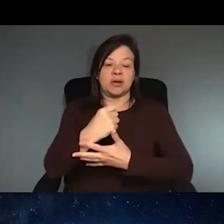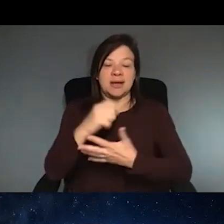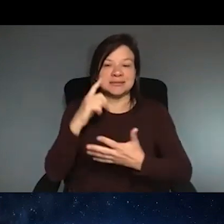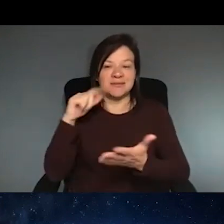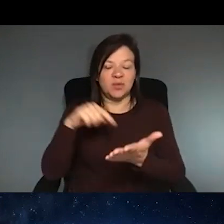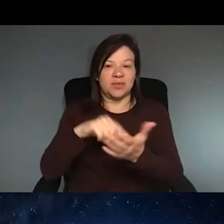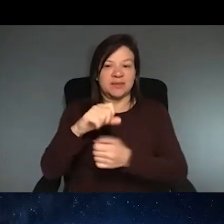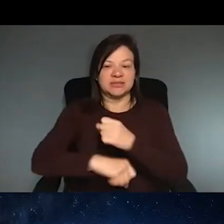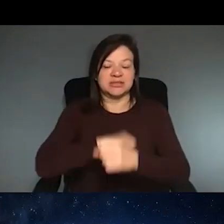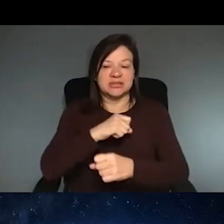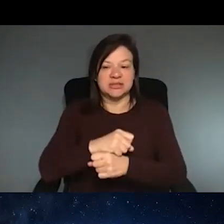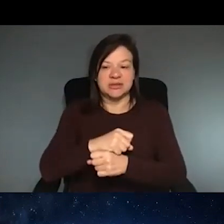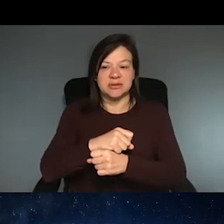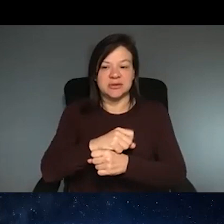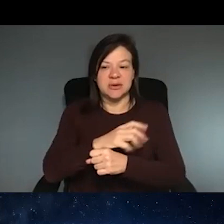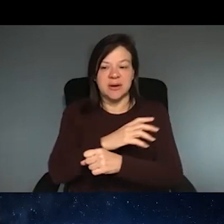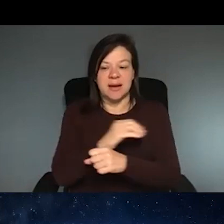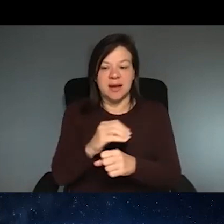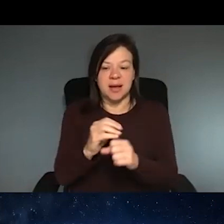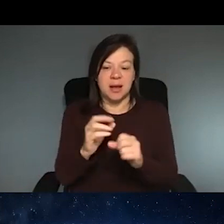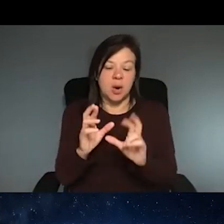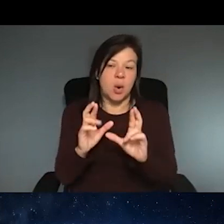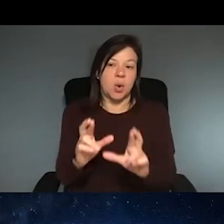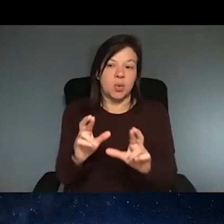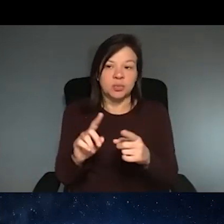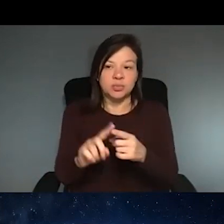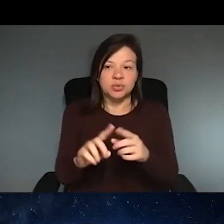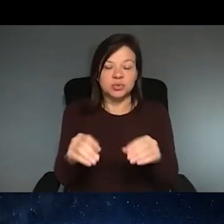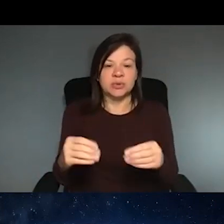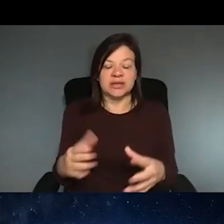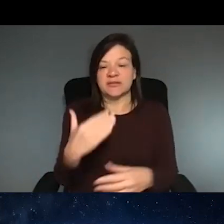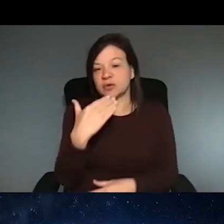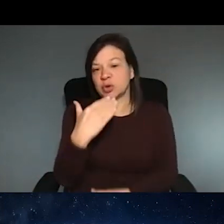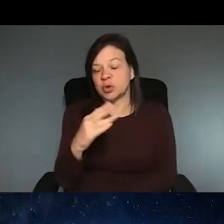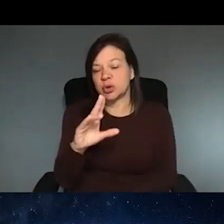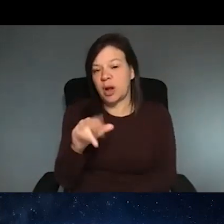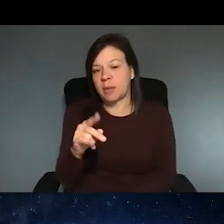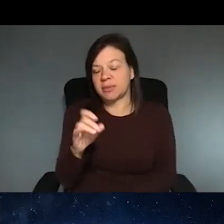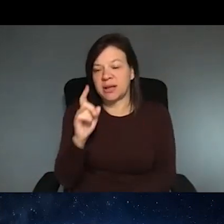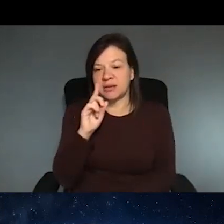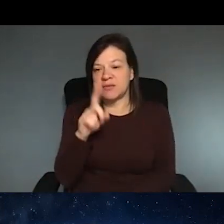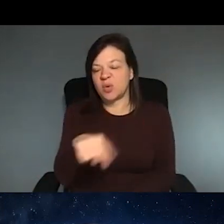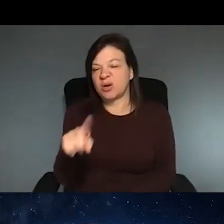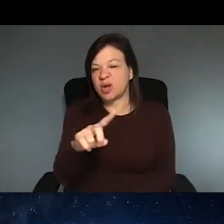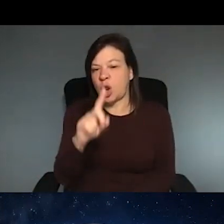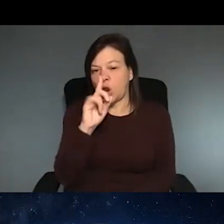AND HOPE TO PROVIDE SOME GOOD UPDATES ON WHAT THIS IS GOING TO LOOK LIKE.